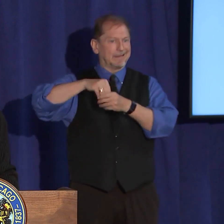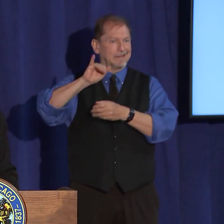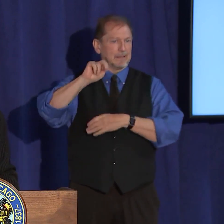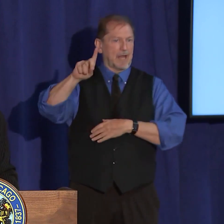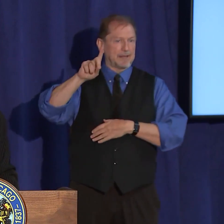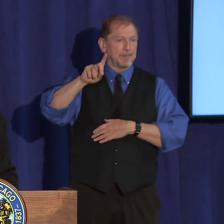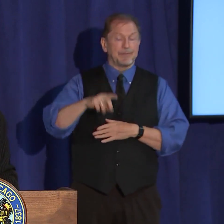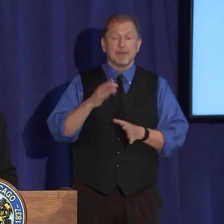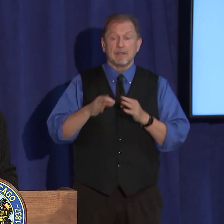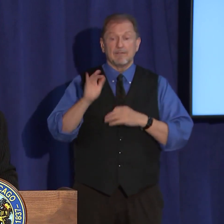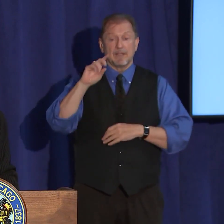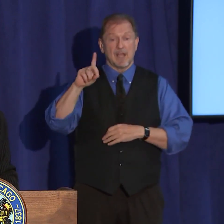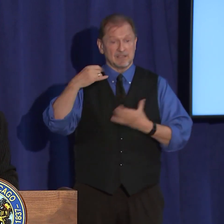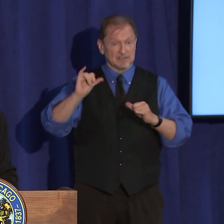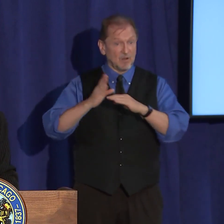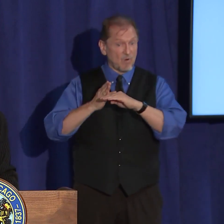DISTANCE WASH YOUR HANDS, BE